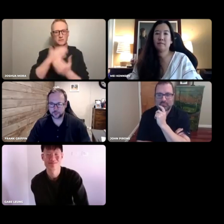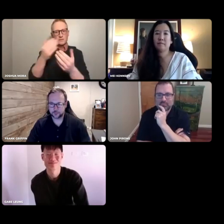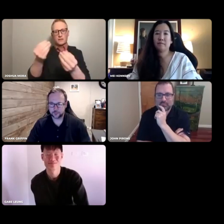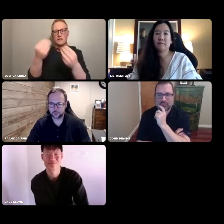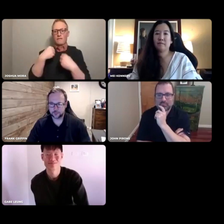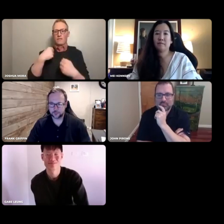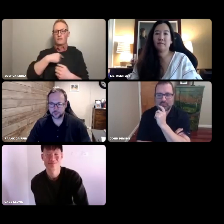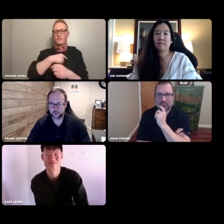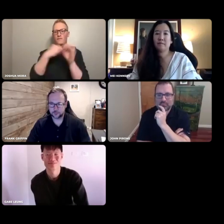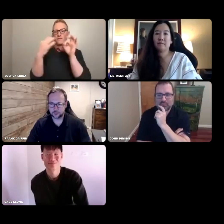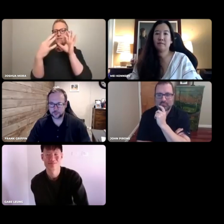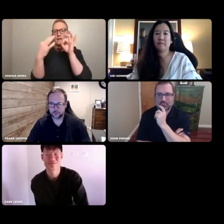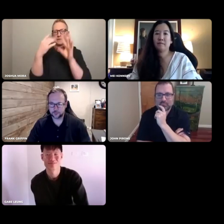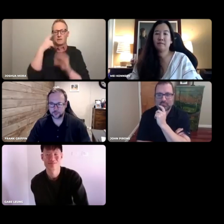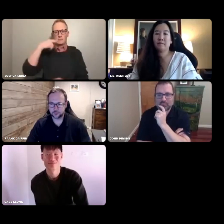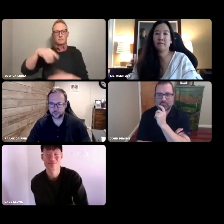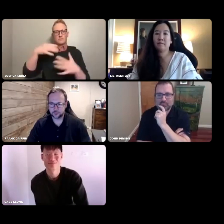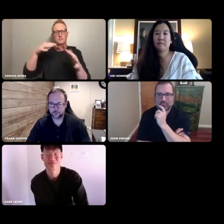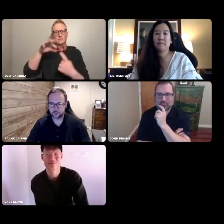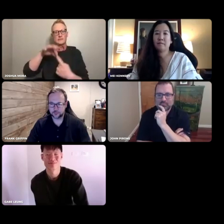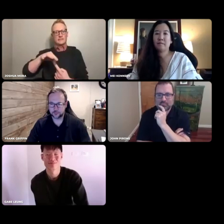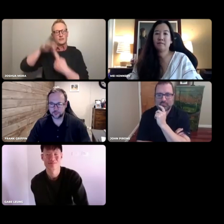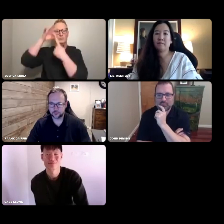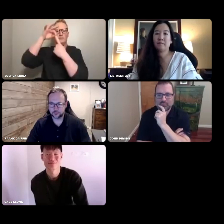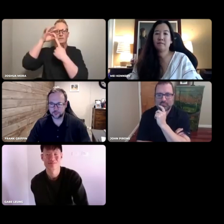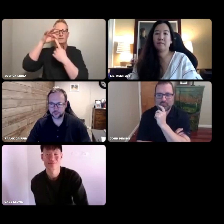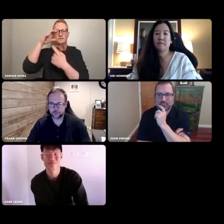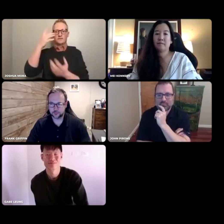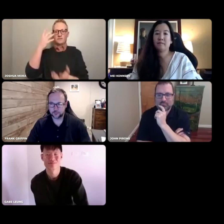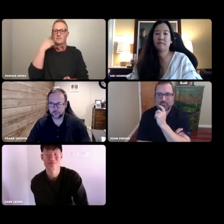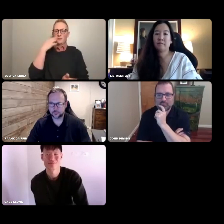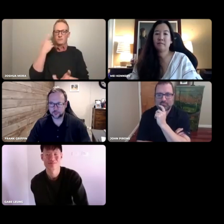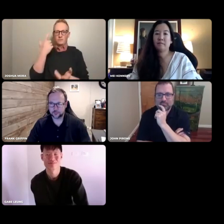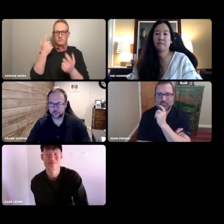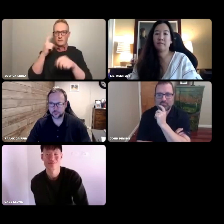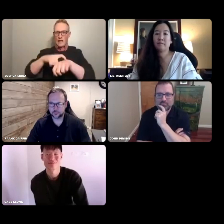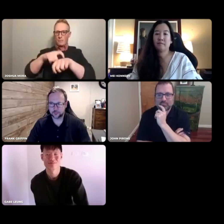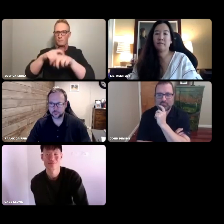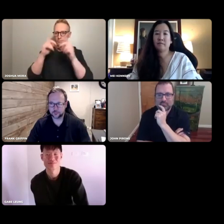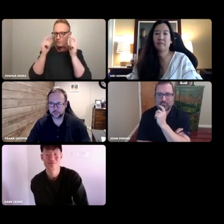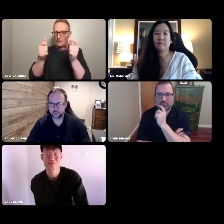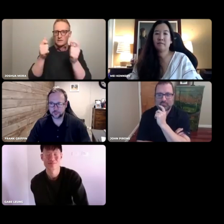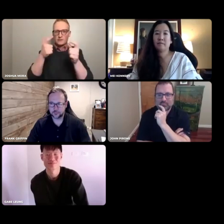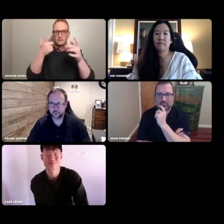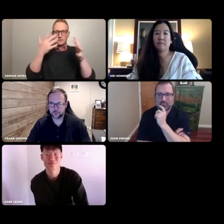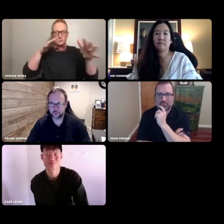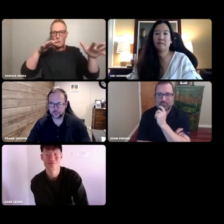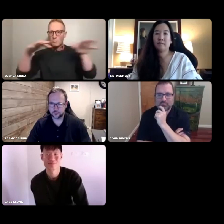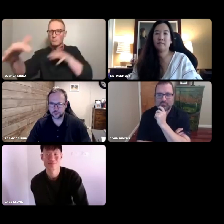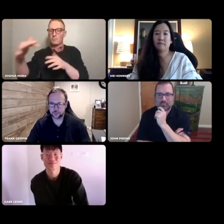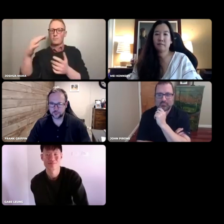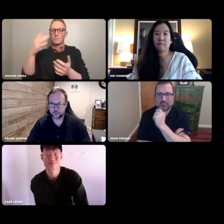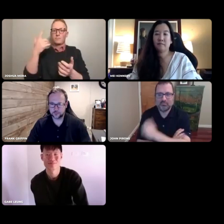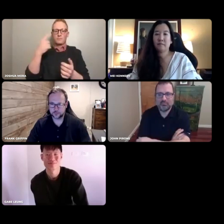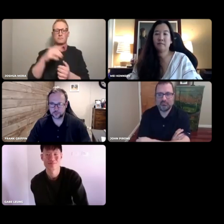Please respond to us and send us your feedback.